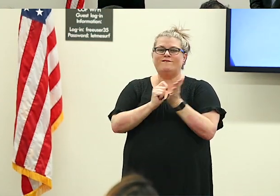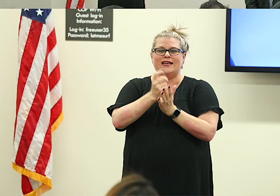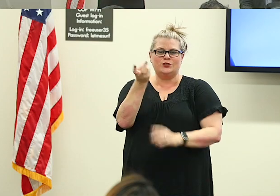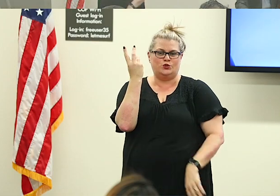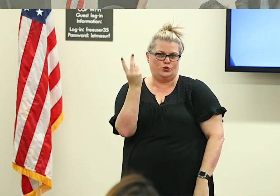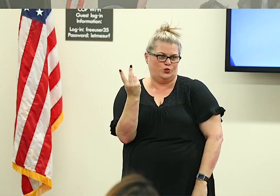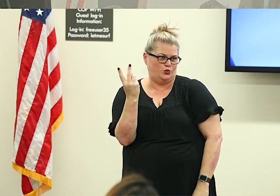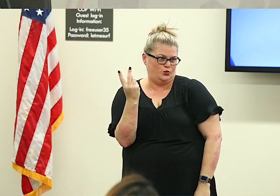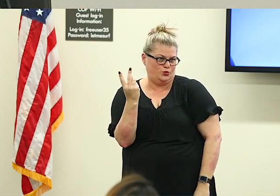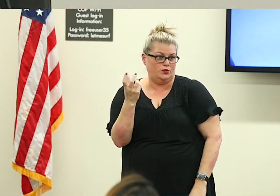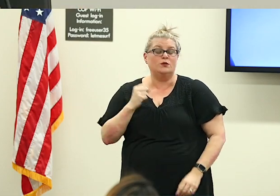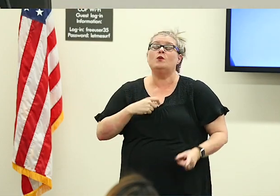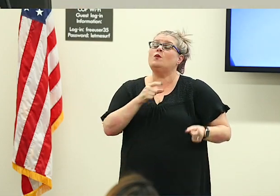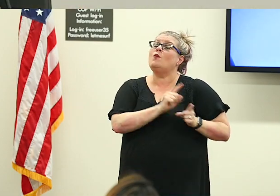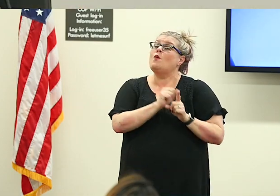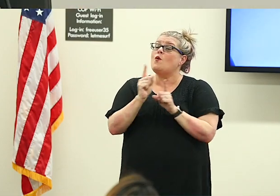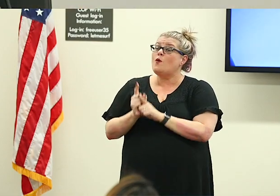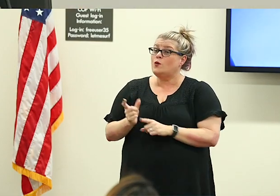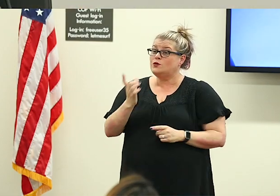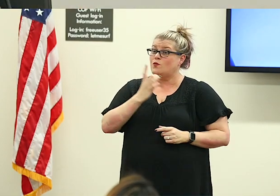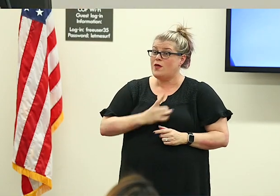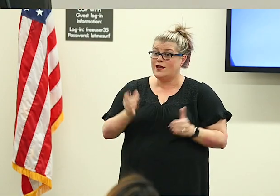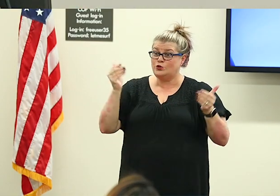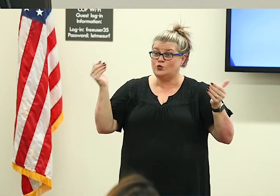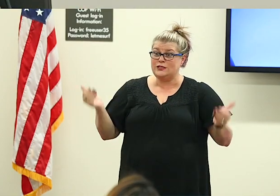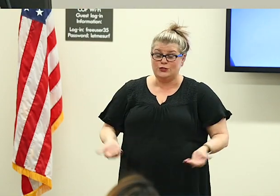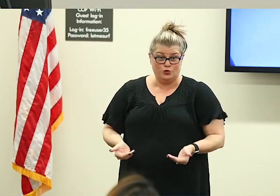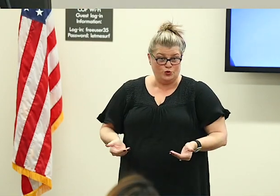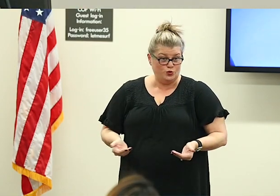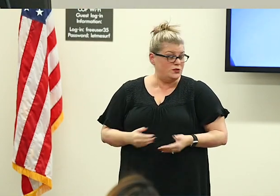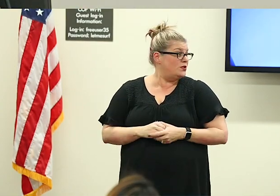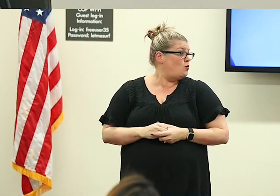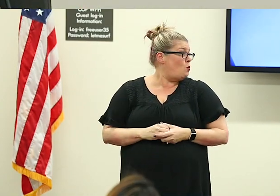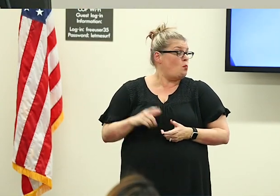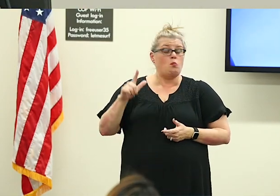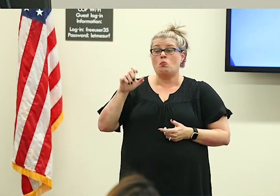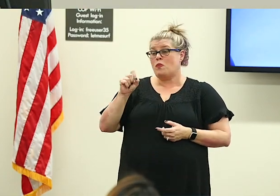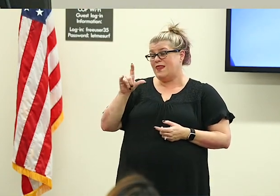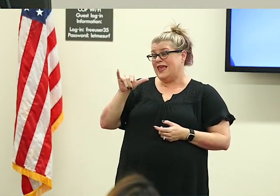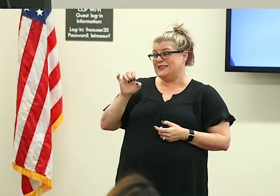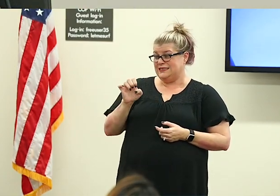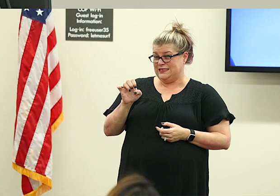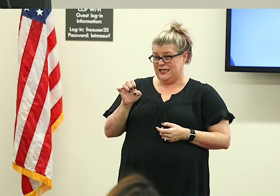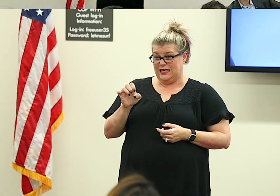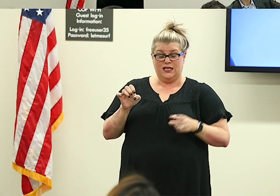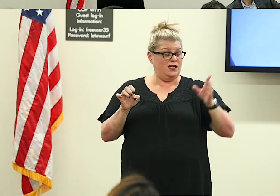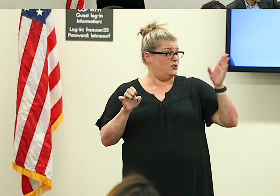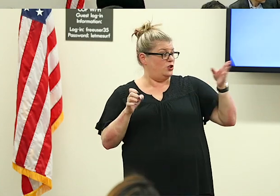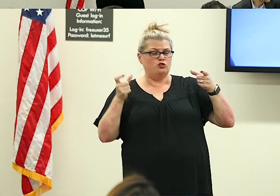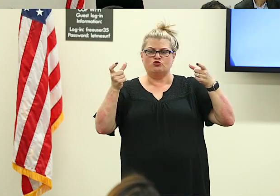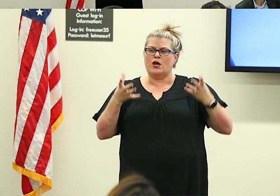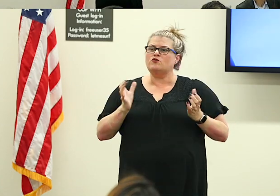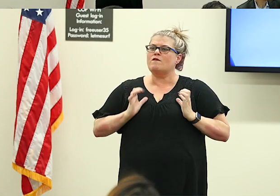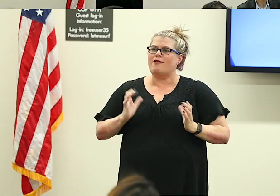I would also like to introduce to you, Lesley Casto, Director of Client Services,